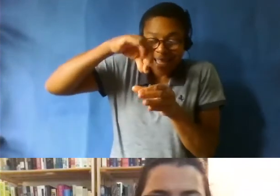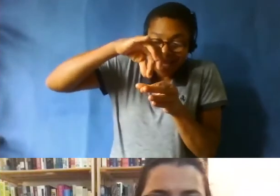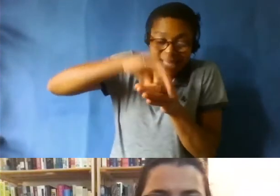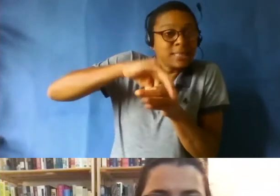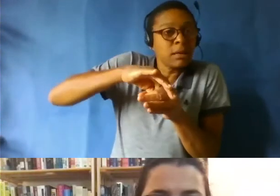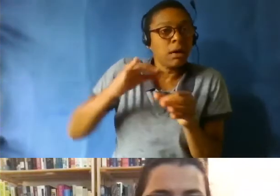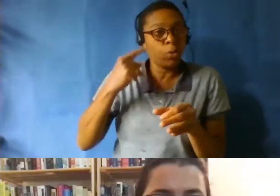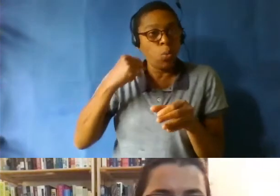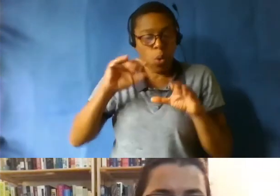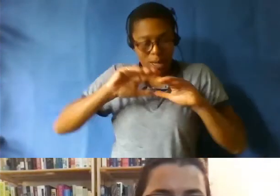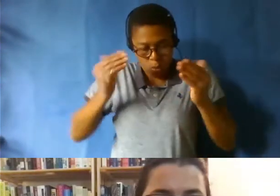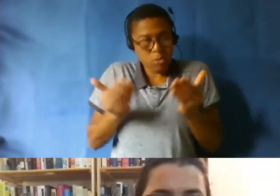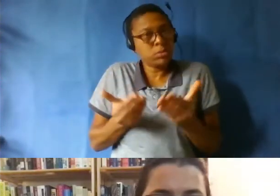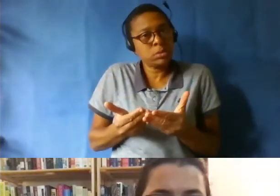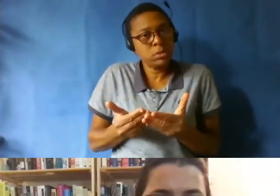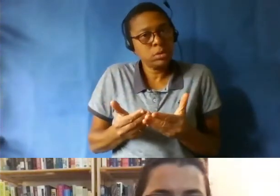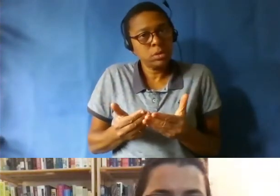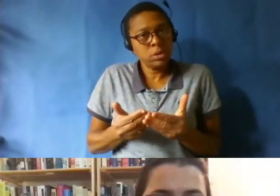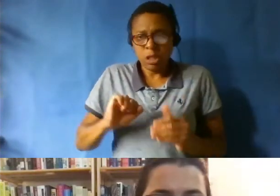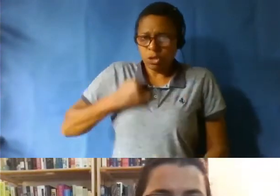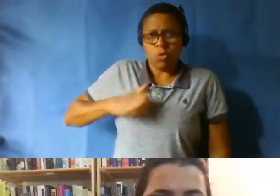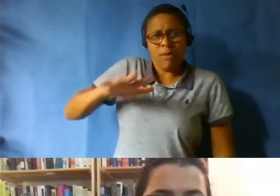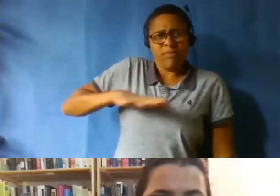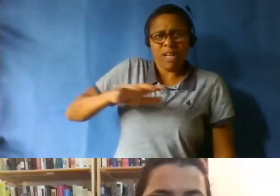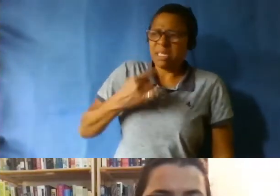also say well this is like you know this is white stuff like because of the